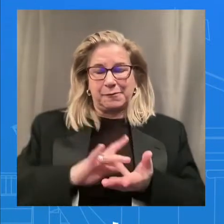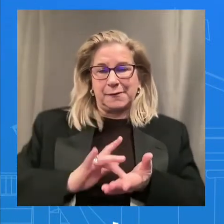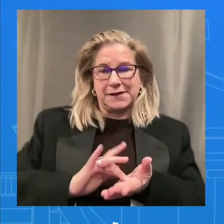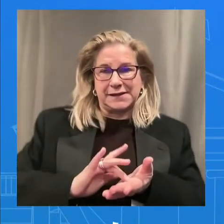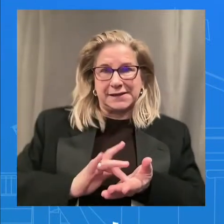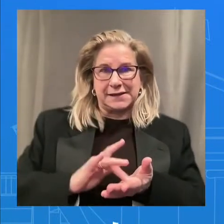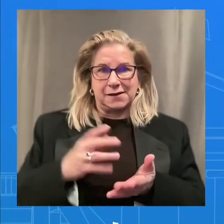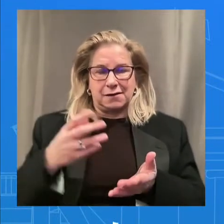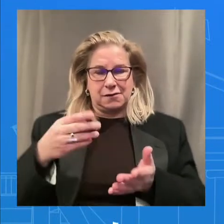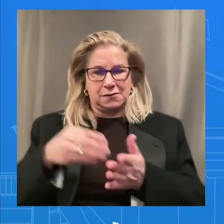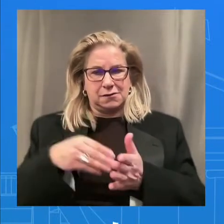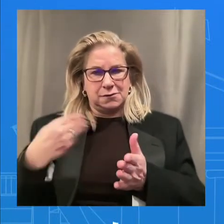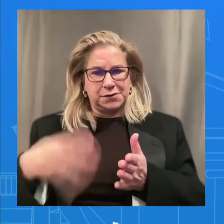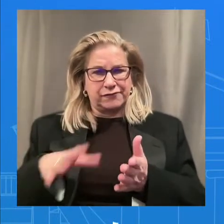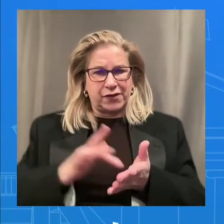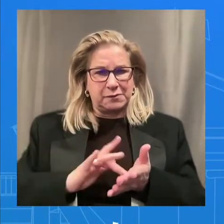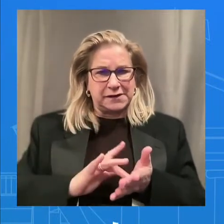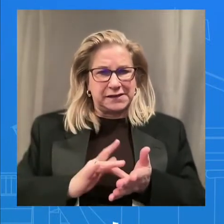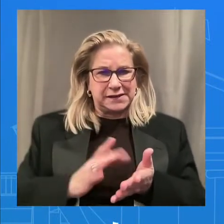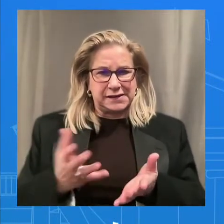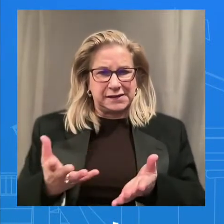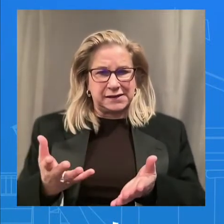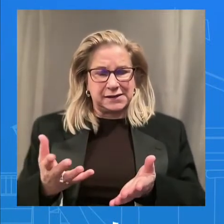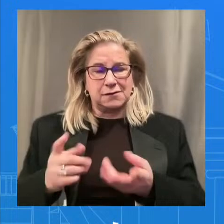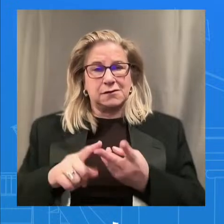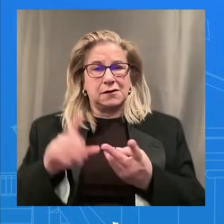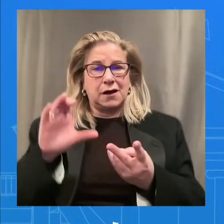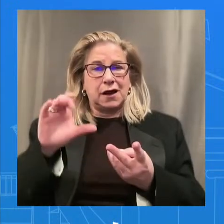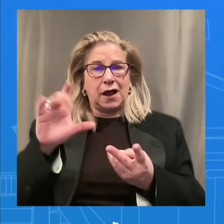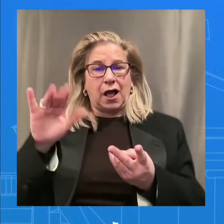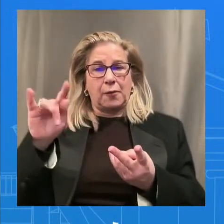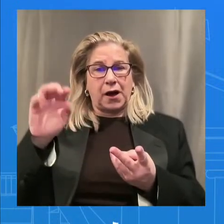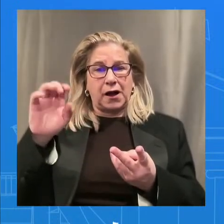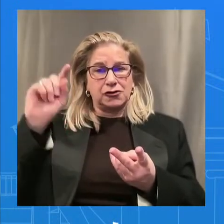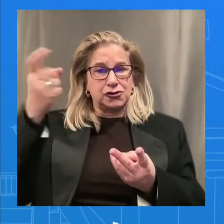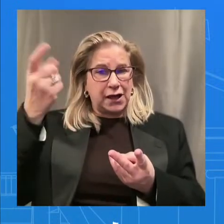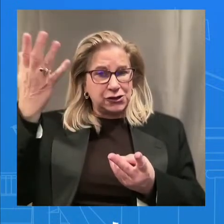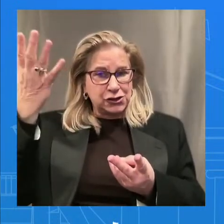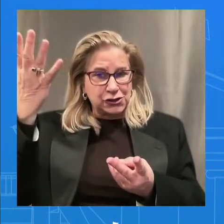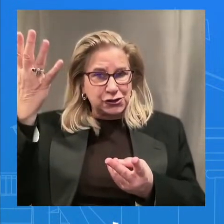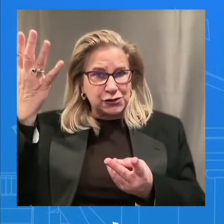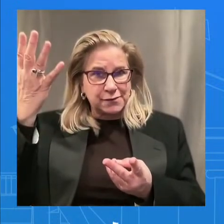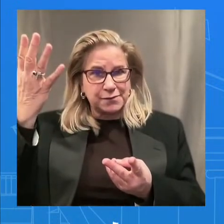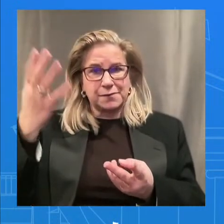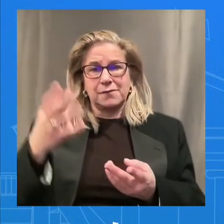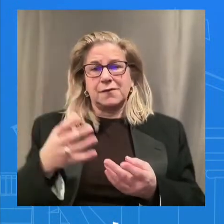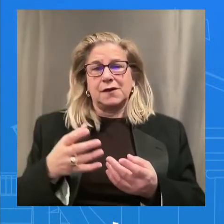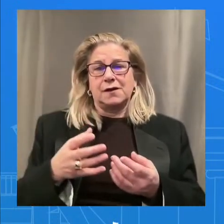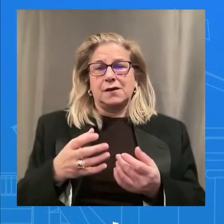it certainly is the most proactive piece of legislation that we were able to get passed to deal with climate change.